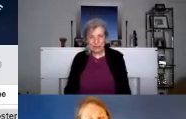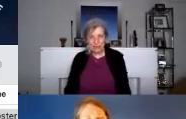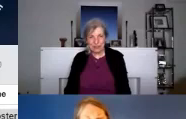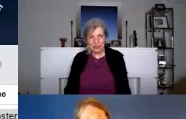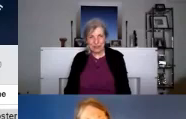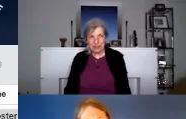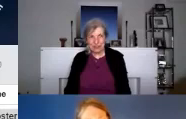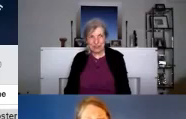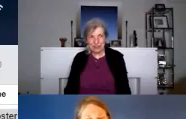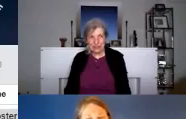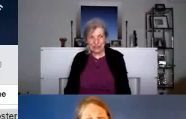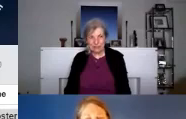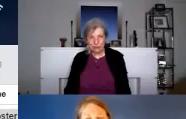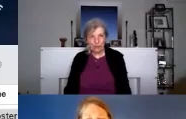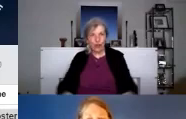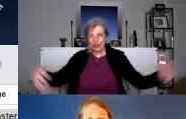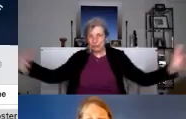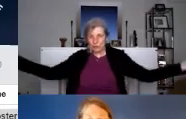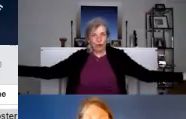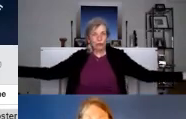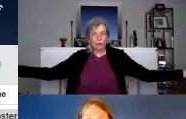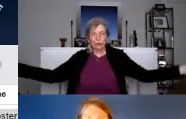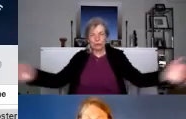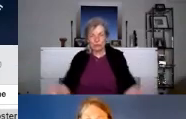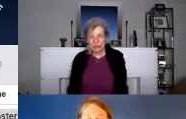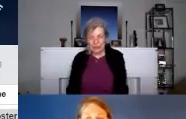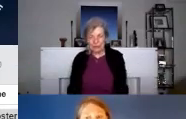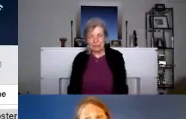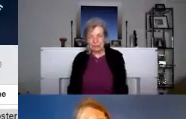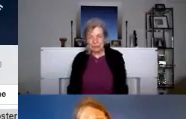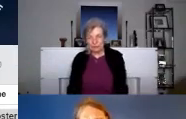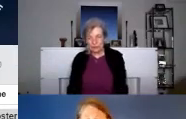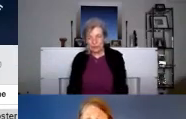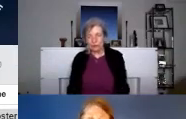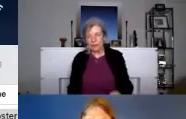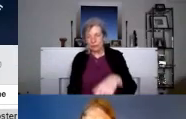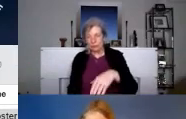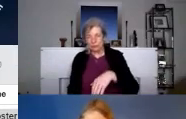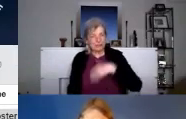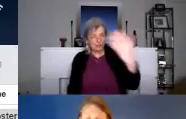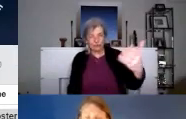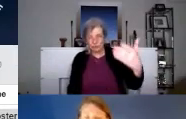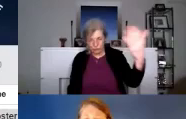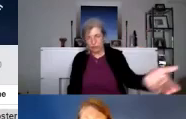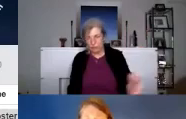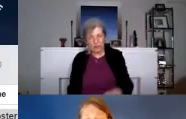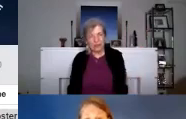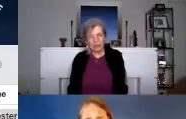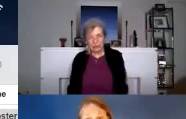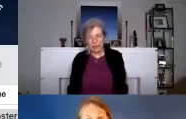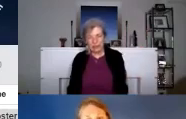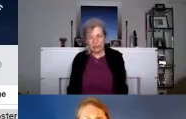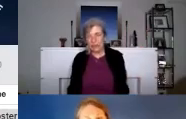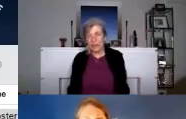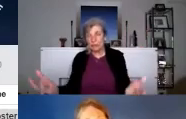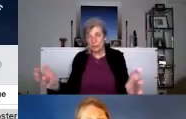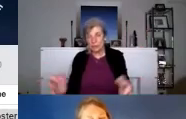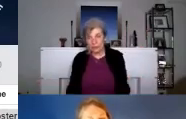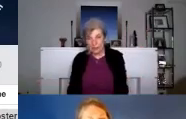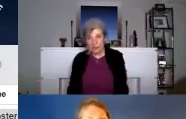07:38:14 in a large ballroom, only registrants for the meeting attend the meeting.